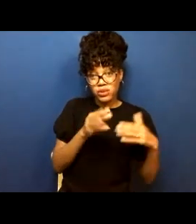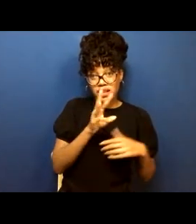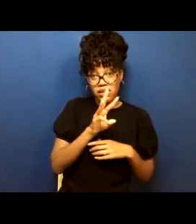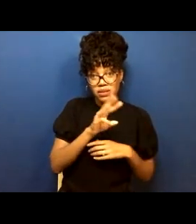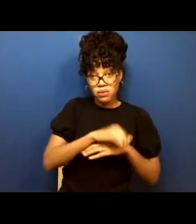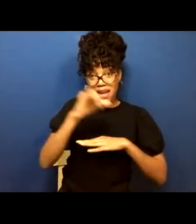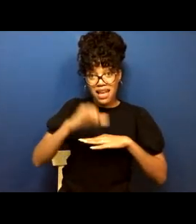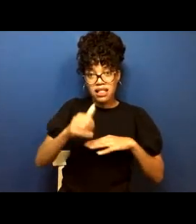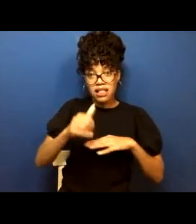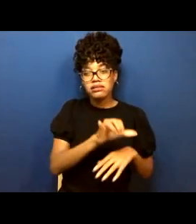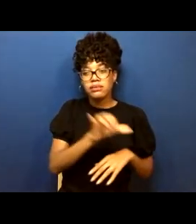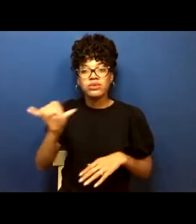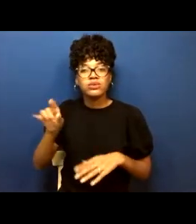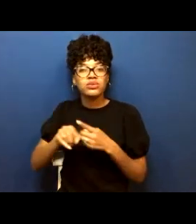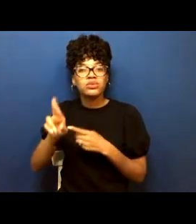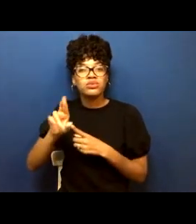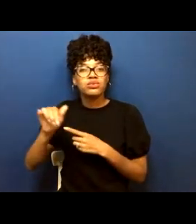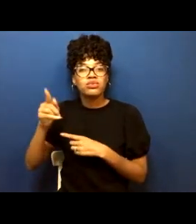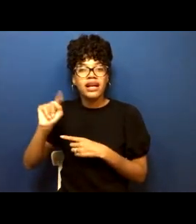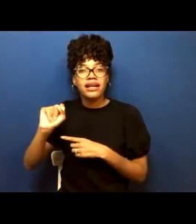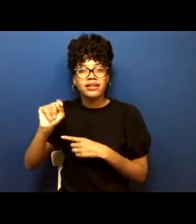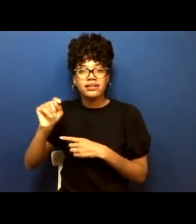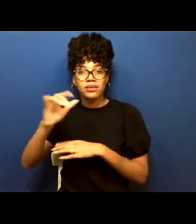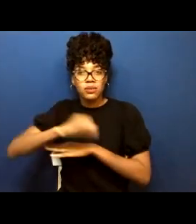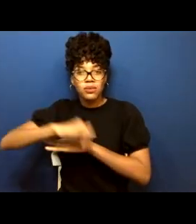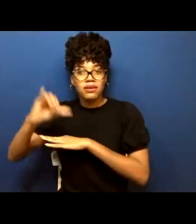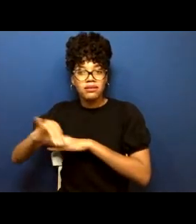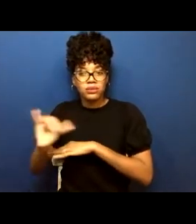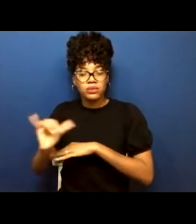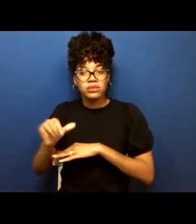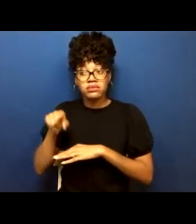You can see gray whales have all sorts of different unique marks and scars.